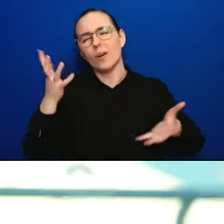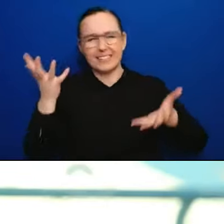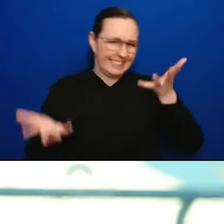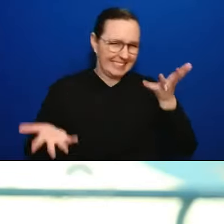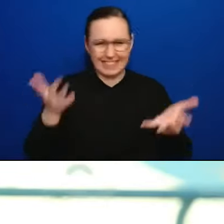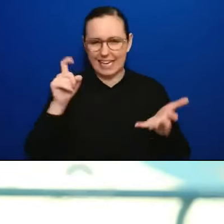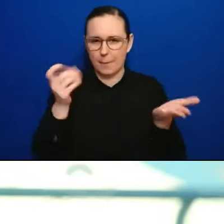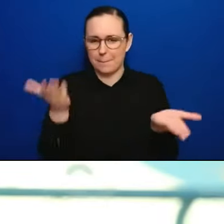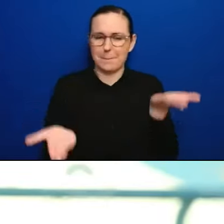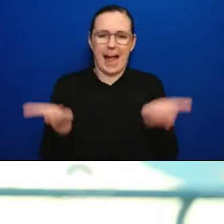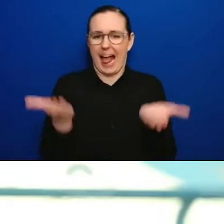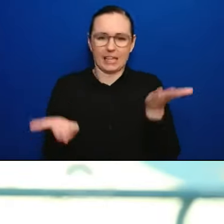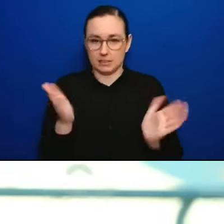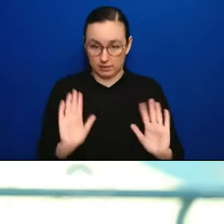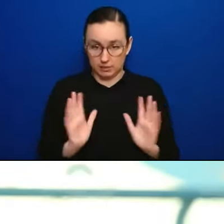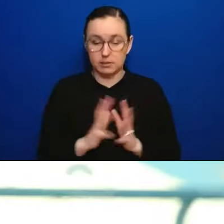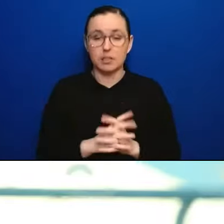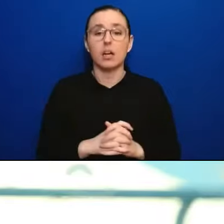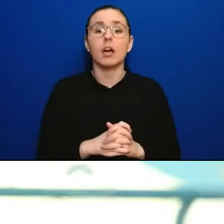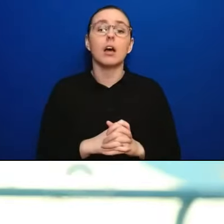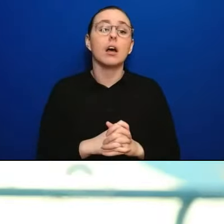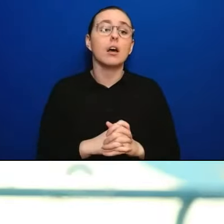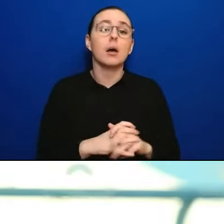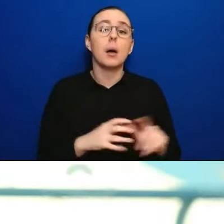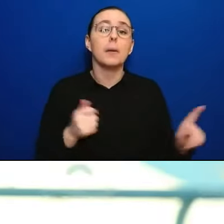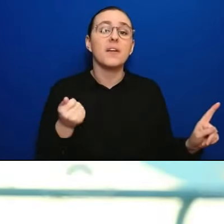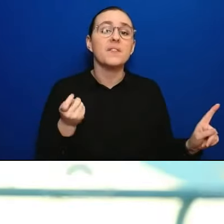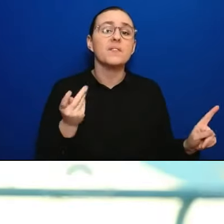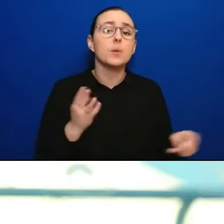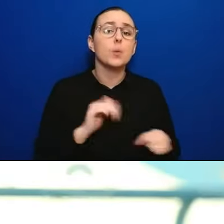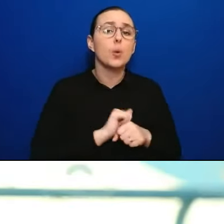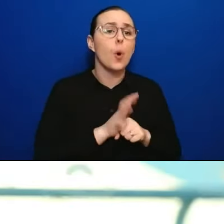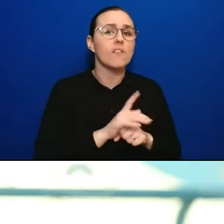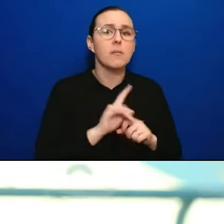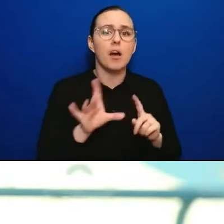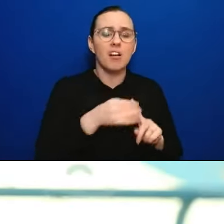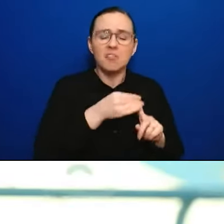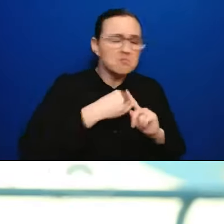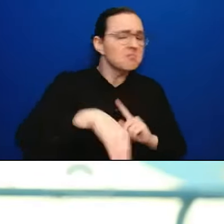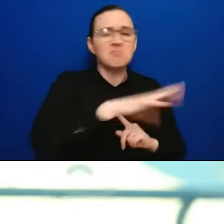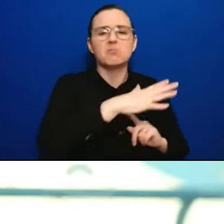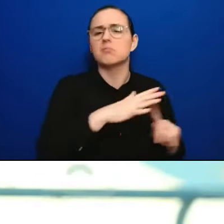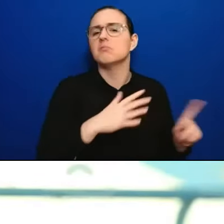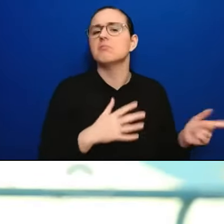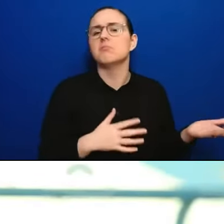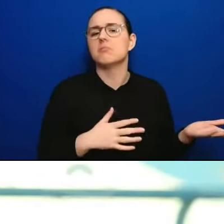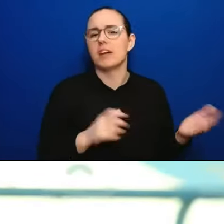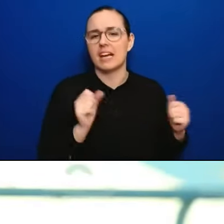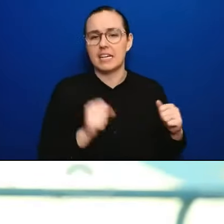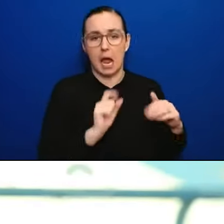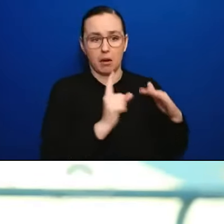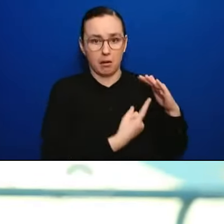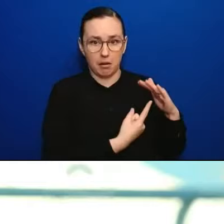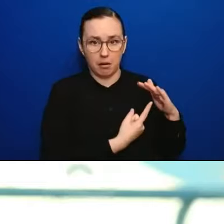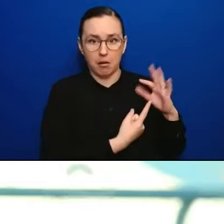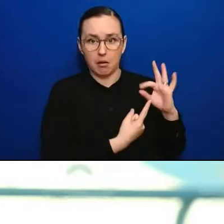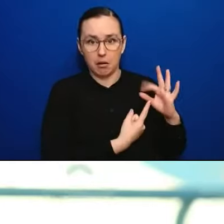activities.